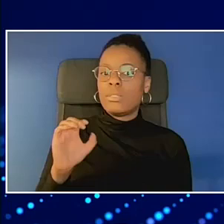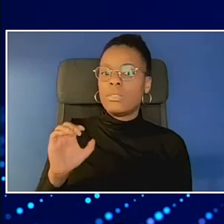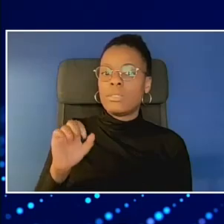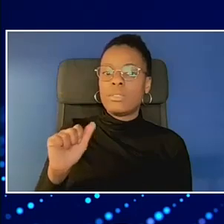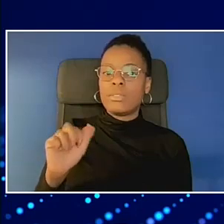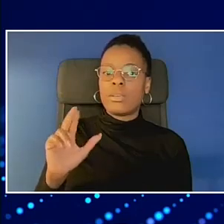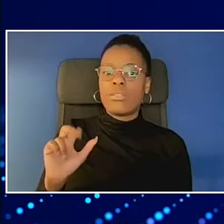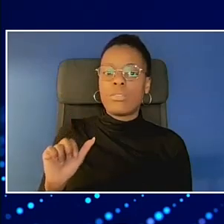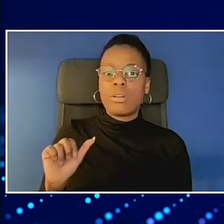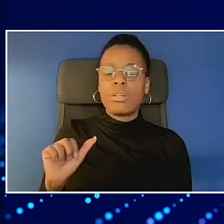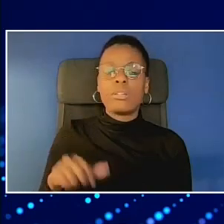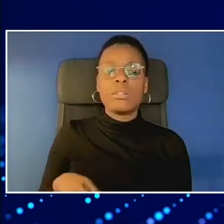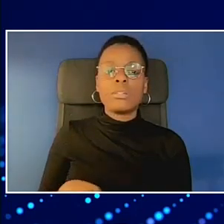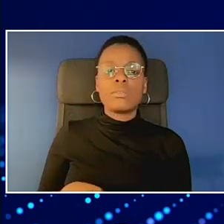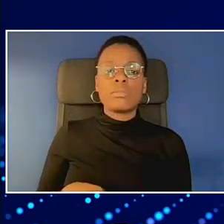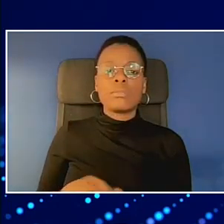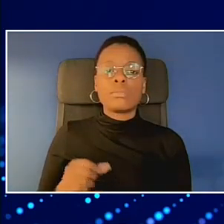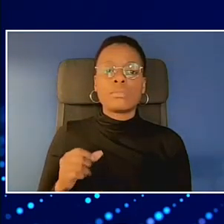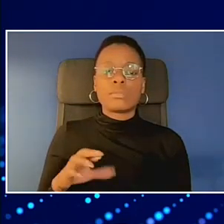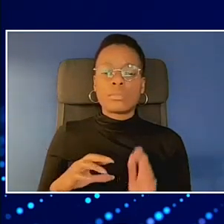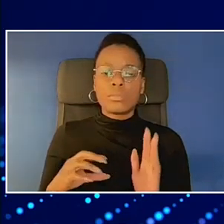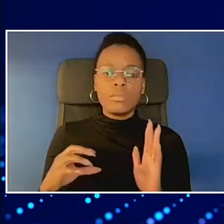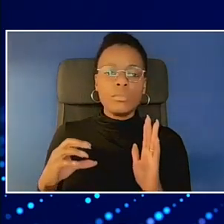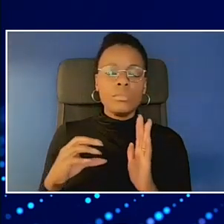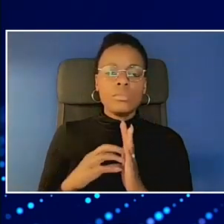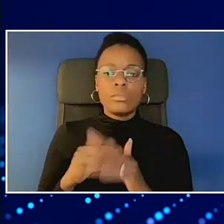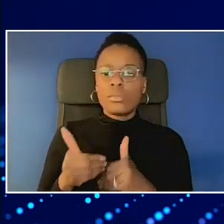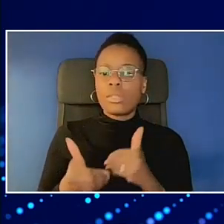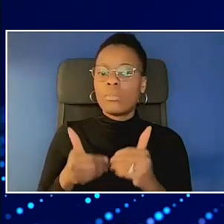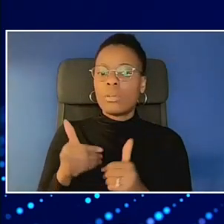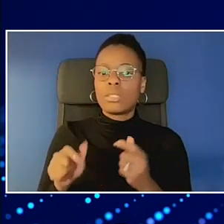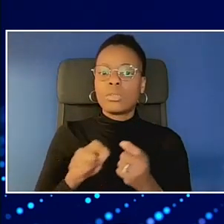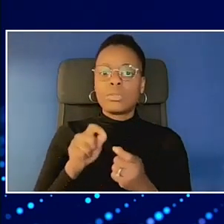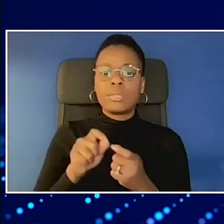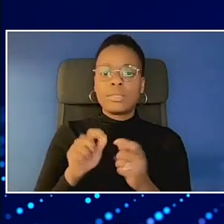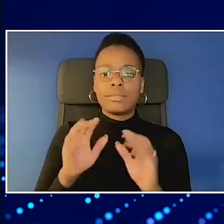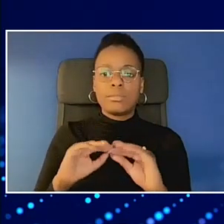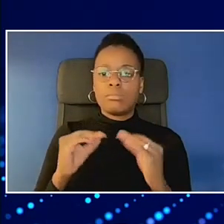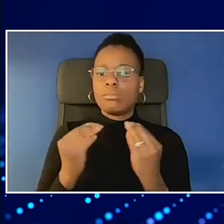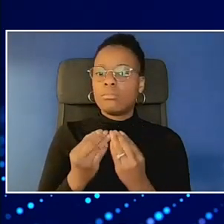process with respect to any organization where that might change.